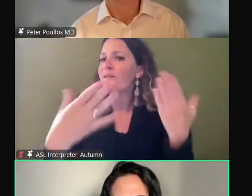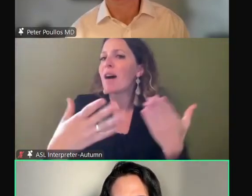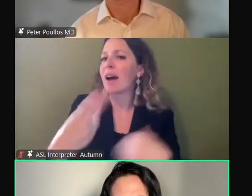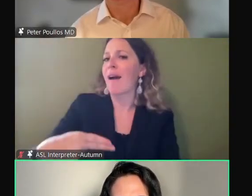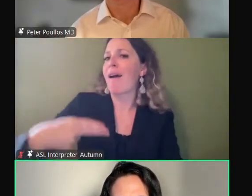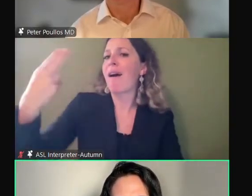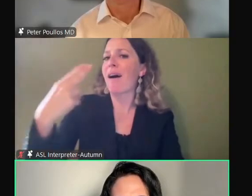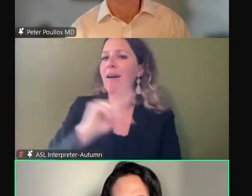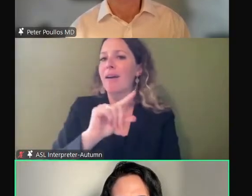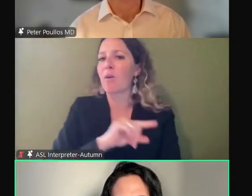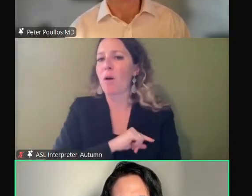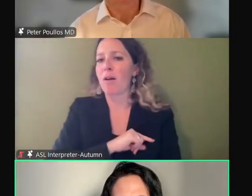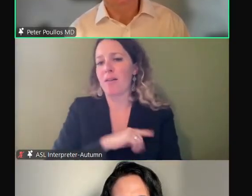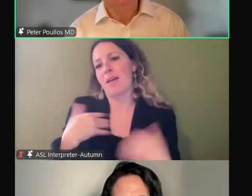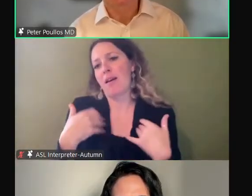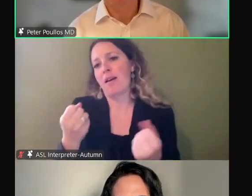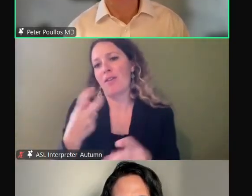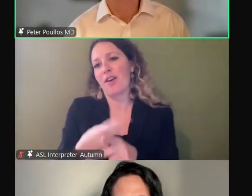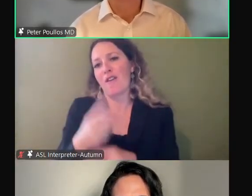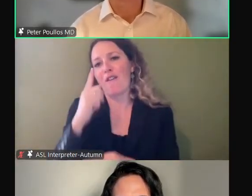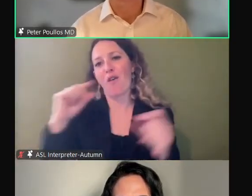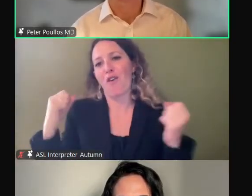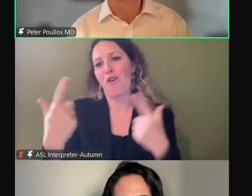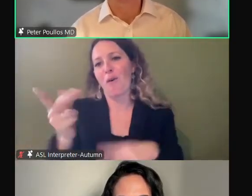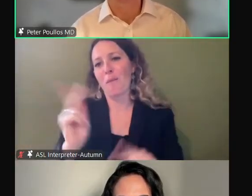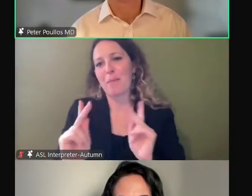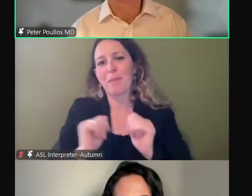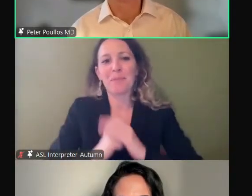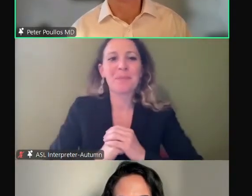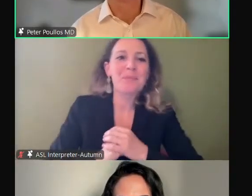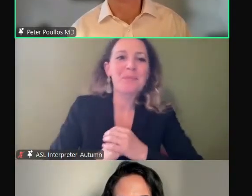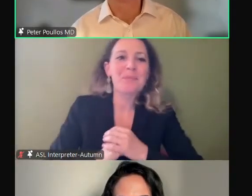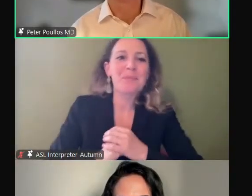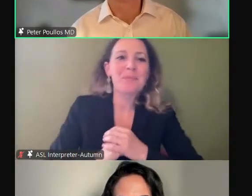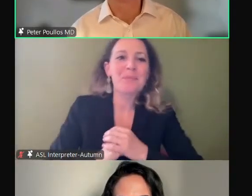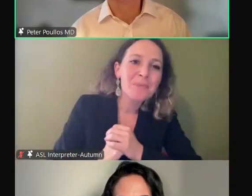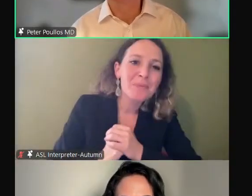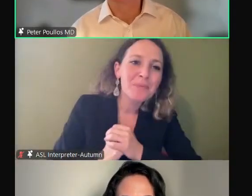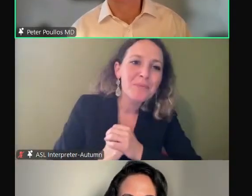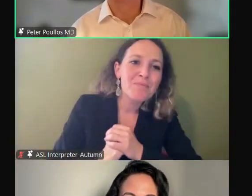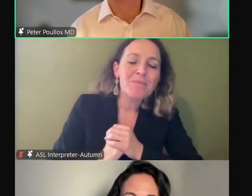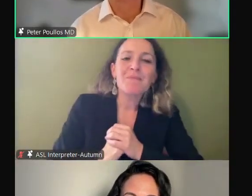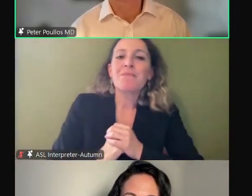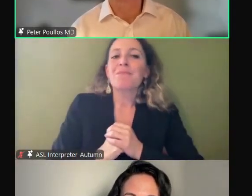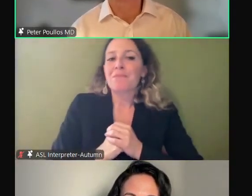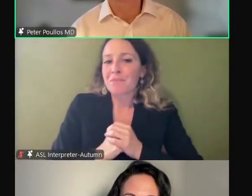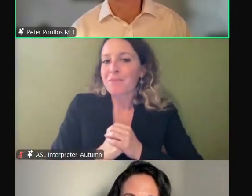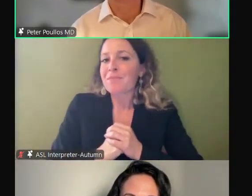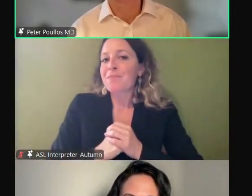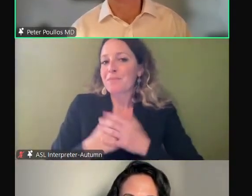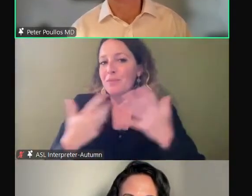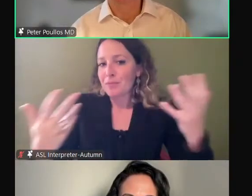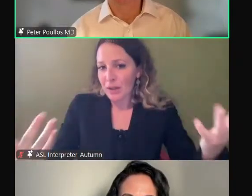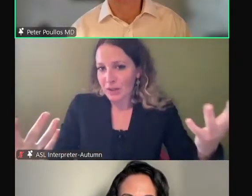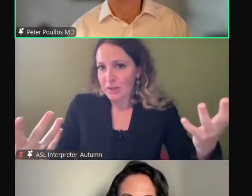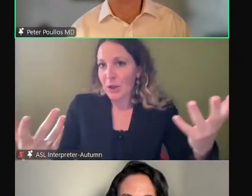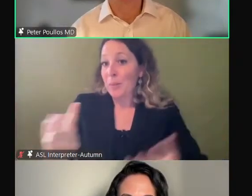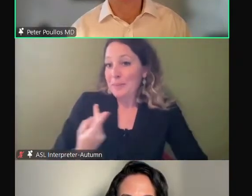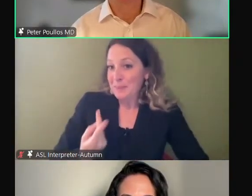Peter Poullos: So, this convergence of things brought Dr. Srinivasan and I together we didn't